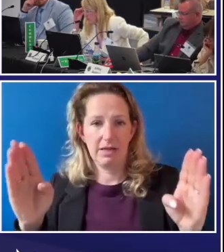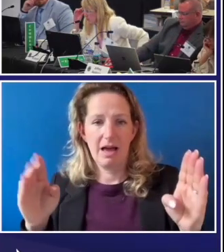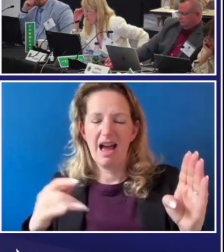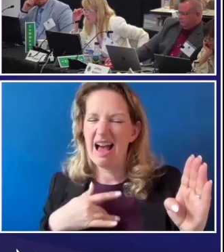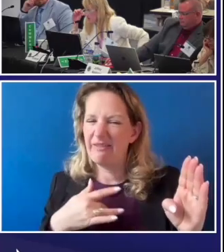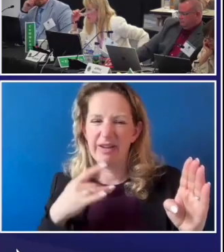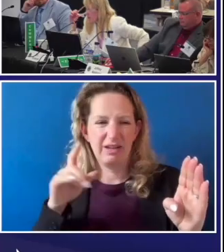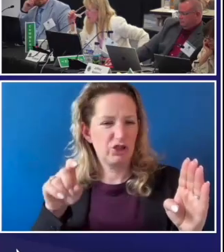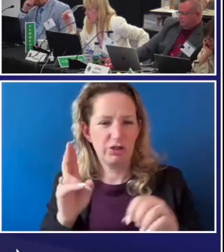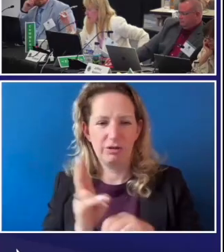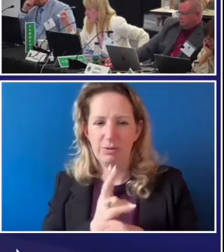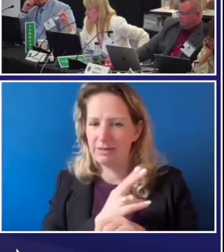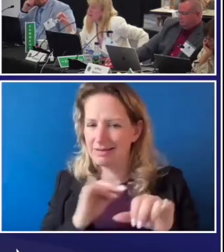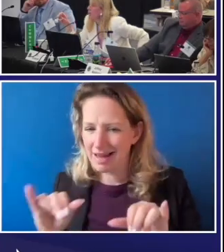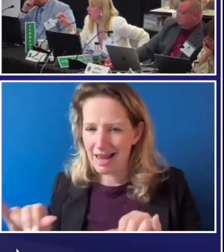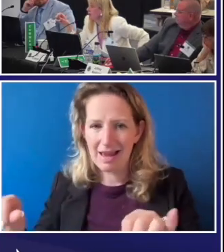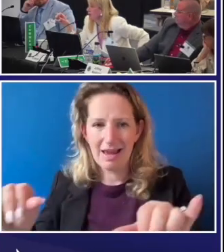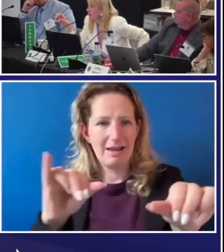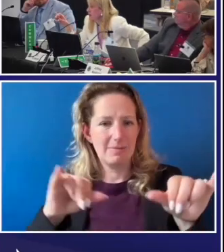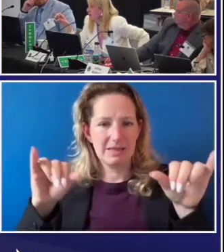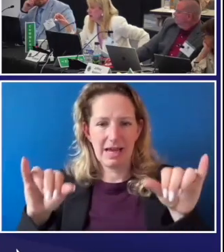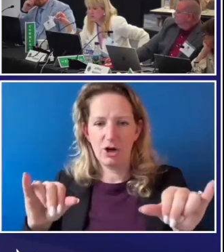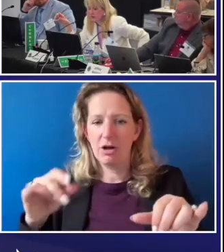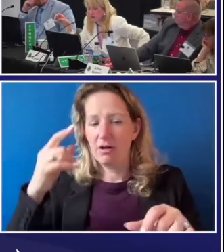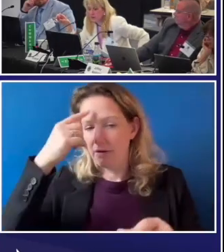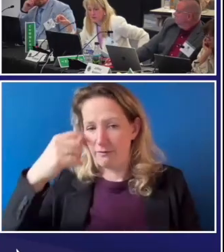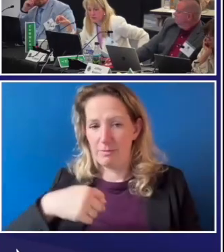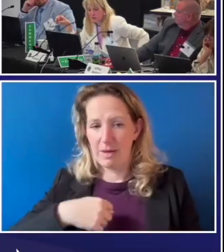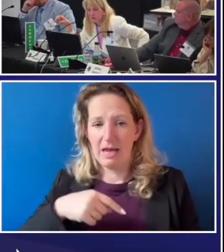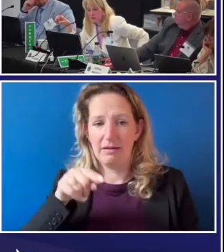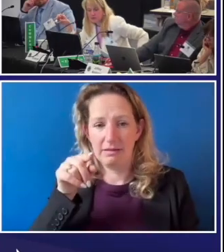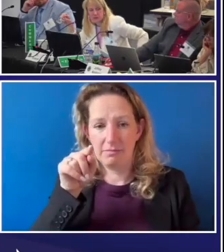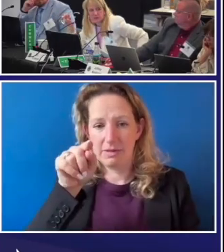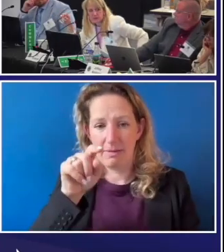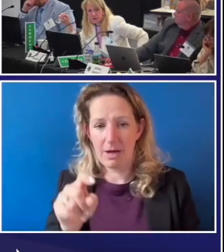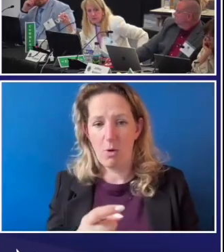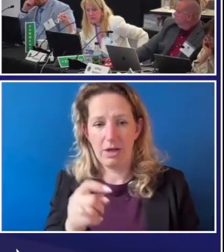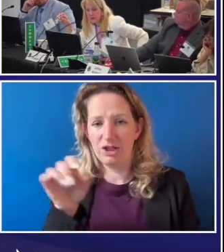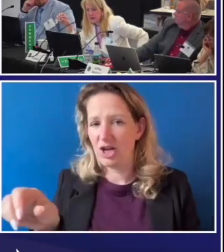So it, I think to me it's a semicolon, just like it was in the original version, as Jennifer pointed out.